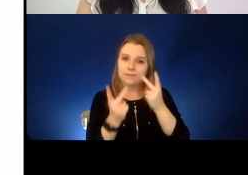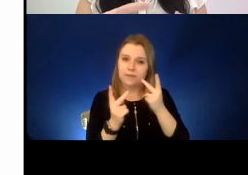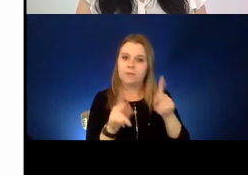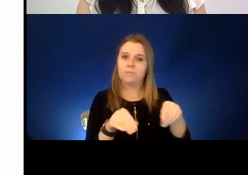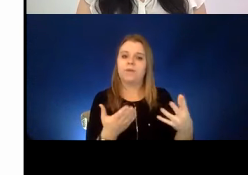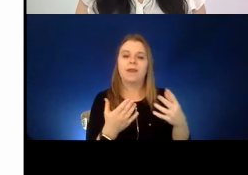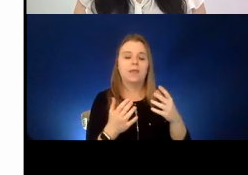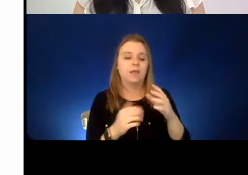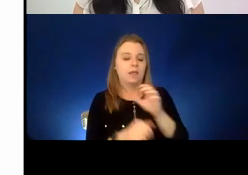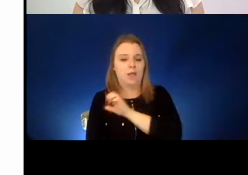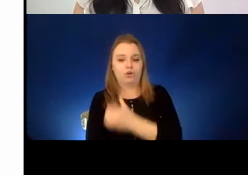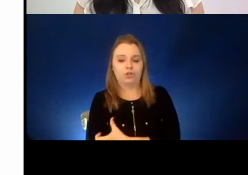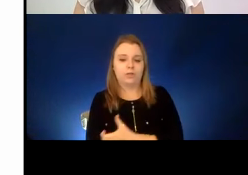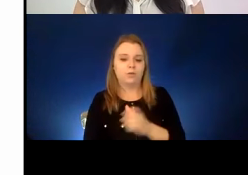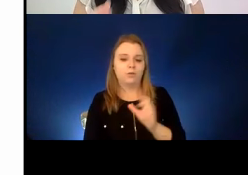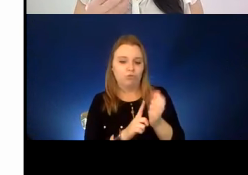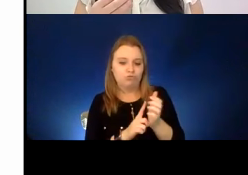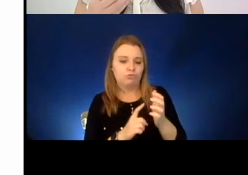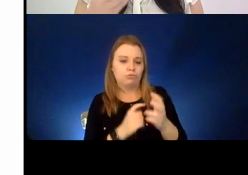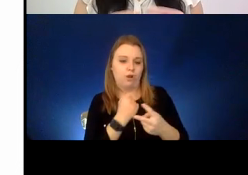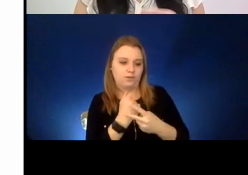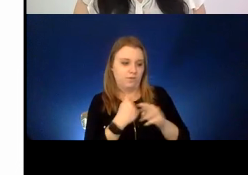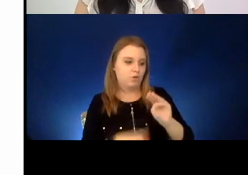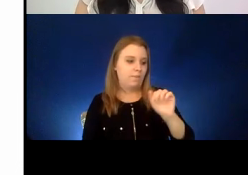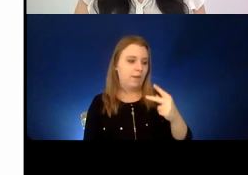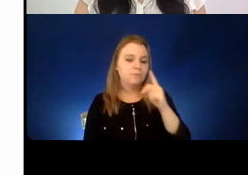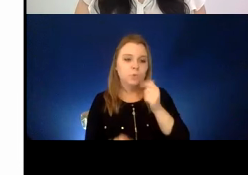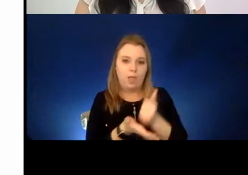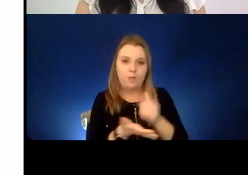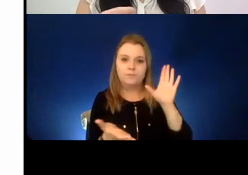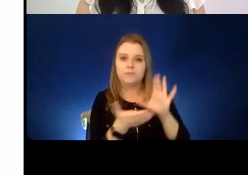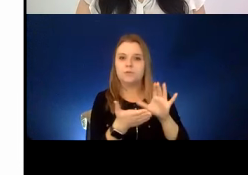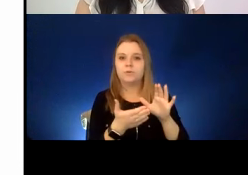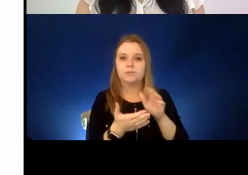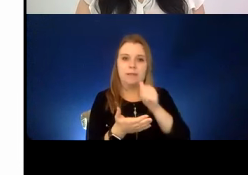for the maintenance of energy output. So this would decrease the strain on all of their systems